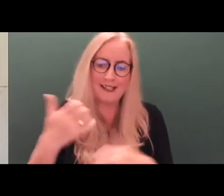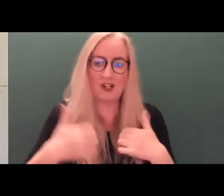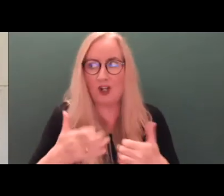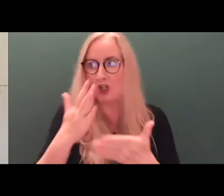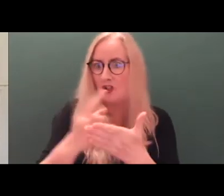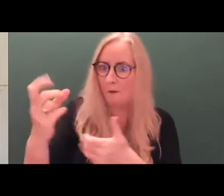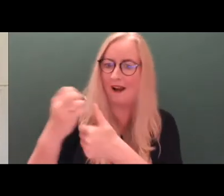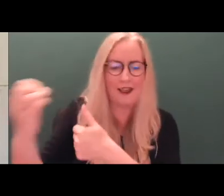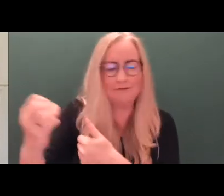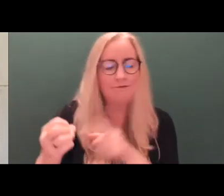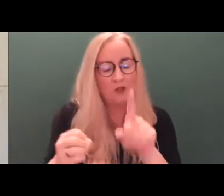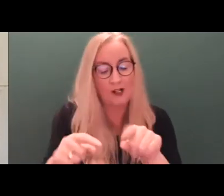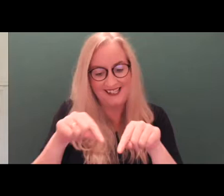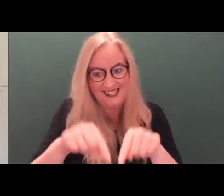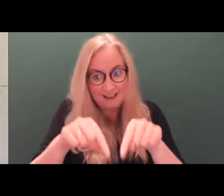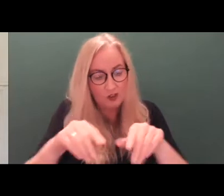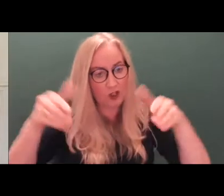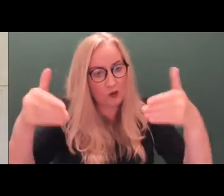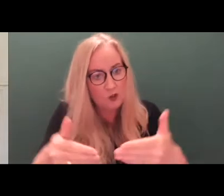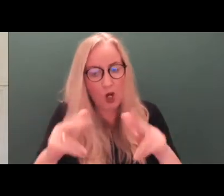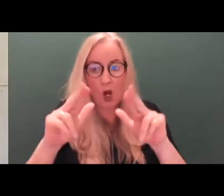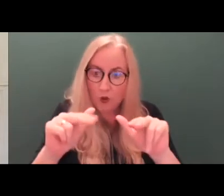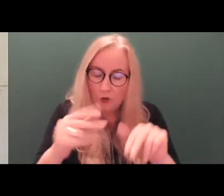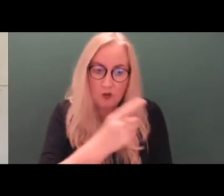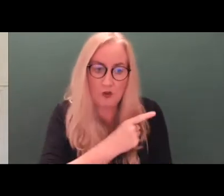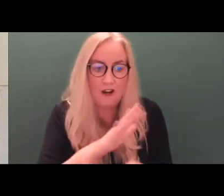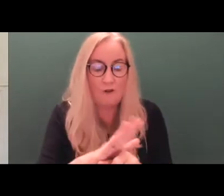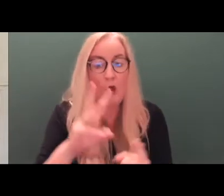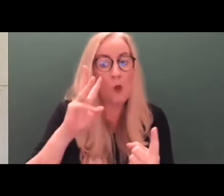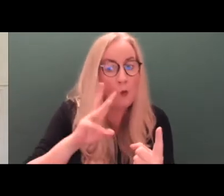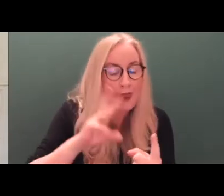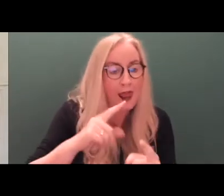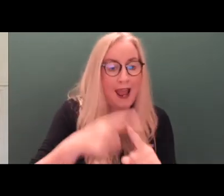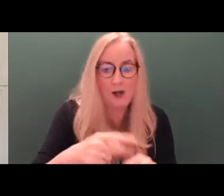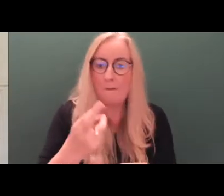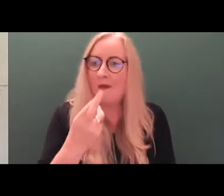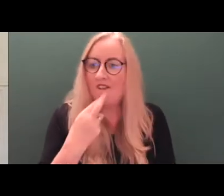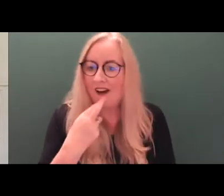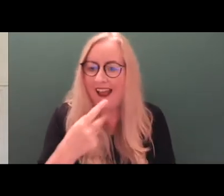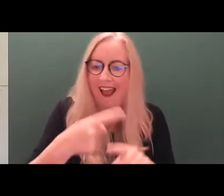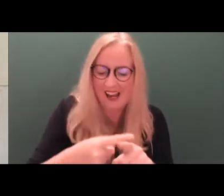and introduces a new duty for the will and preferences and beliefs and values of the